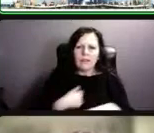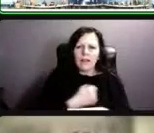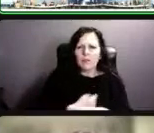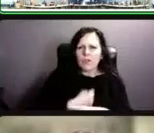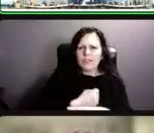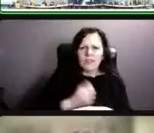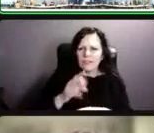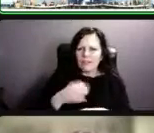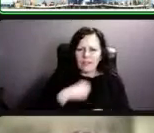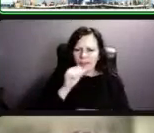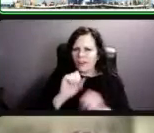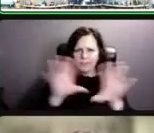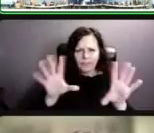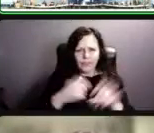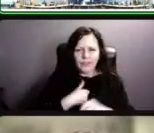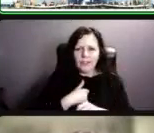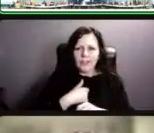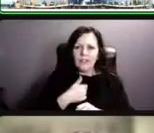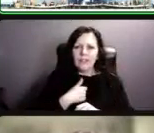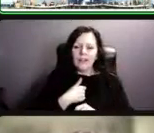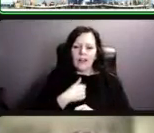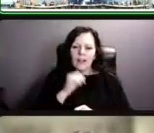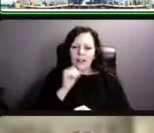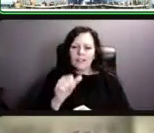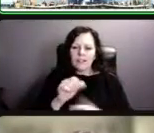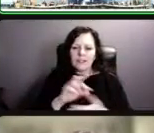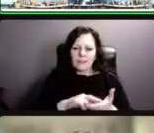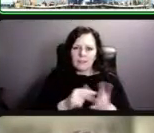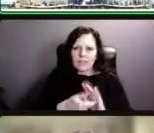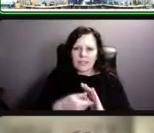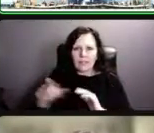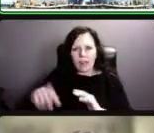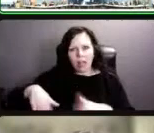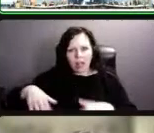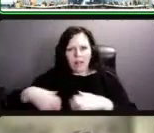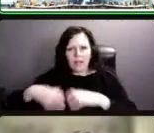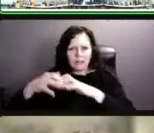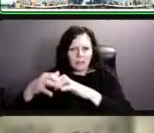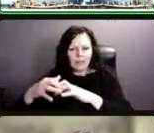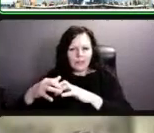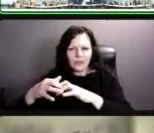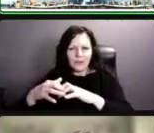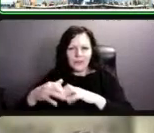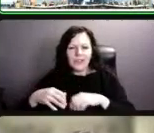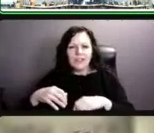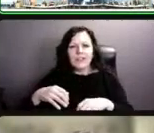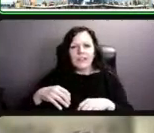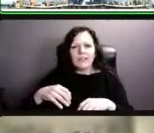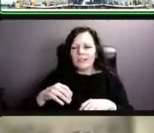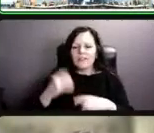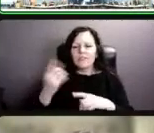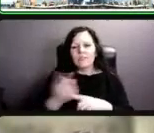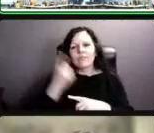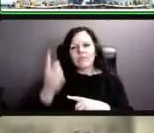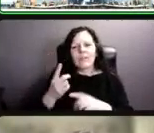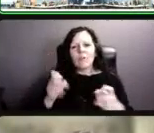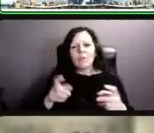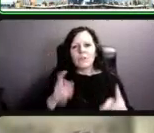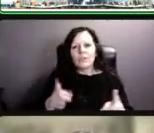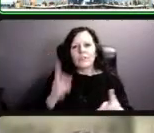AGO AND I APOLOGIZE FOR I WAS